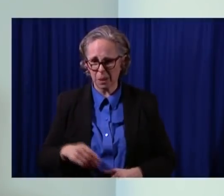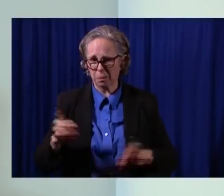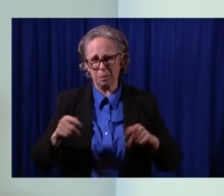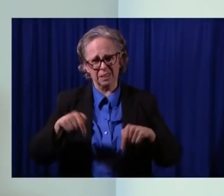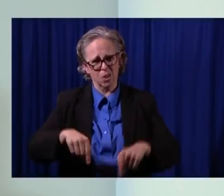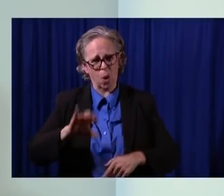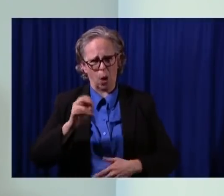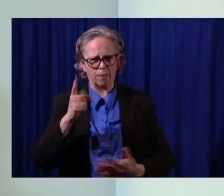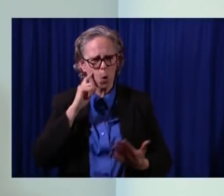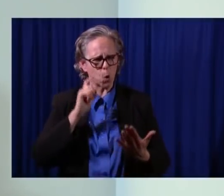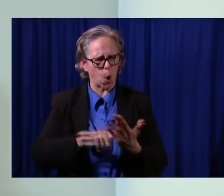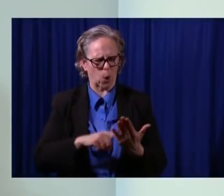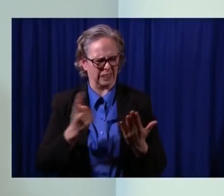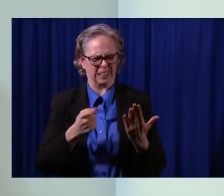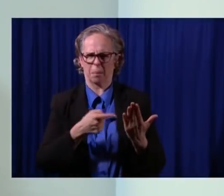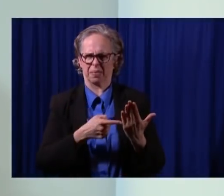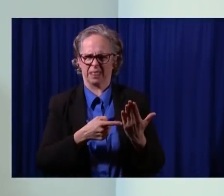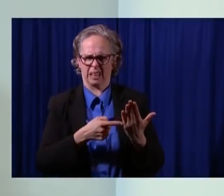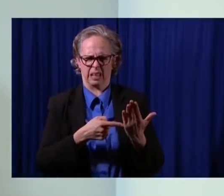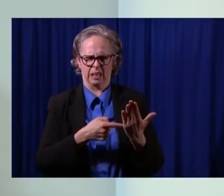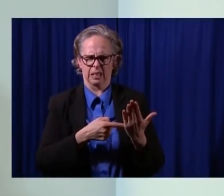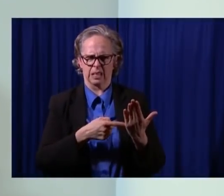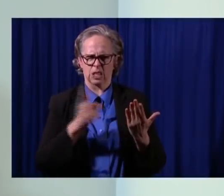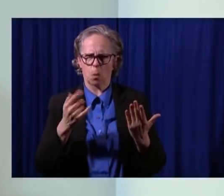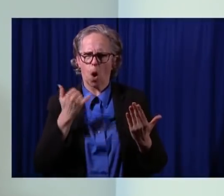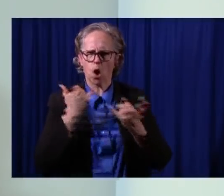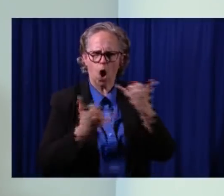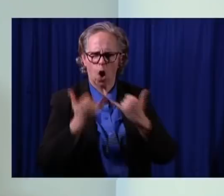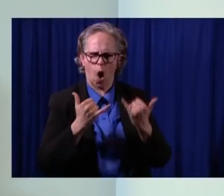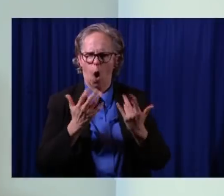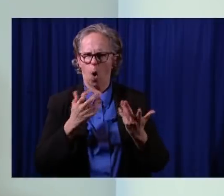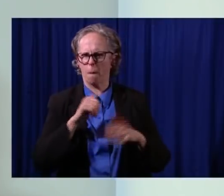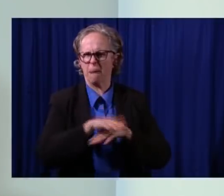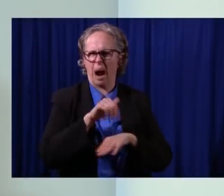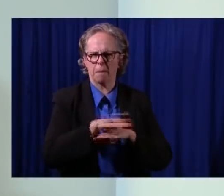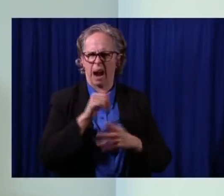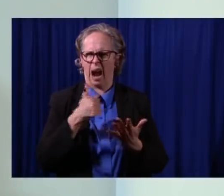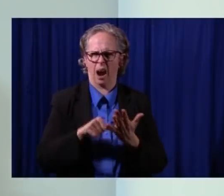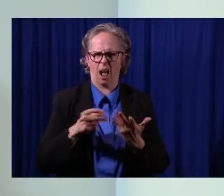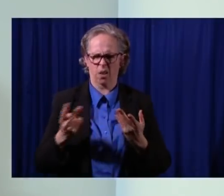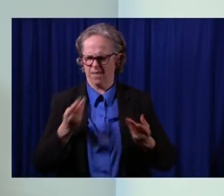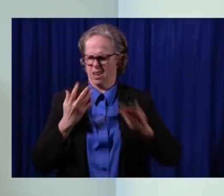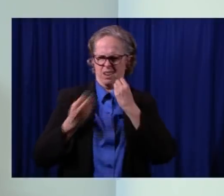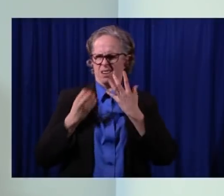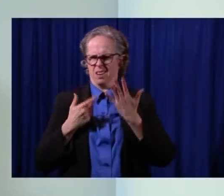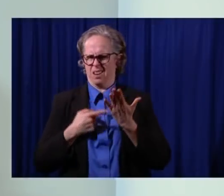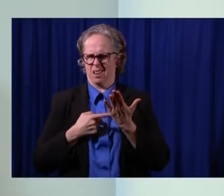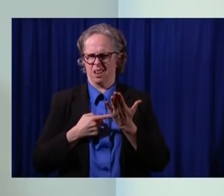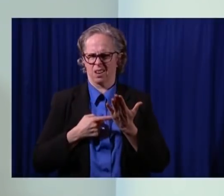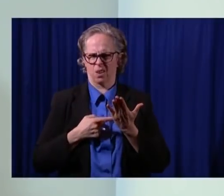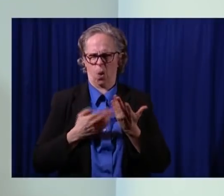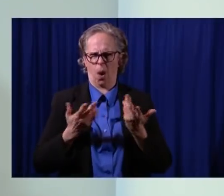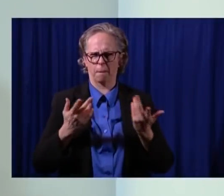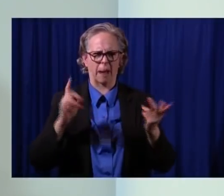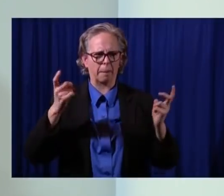BEEN OVERPAID EITHER A STIMULUS CHECK OR ANOTHER BENEFIT ANY NEED TO RETURN THE MONEY IMMEDIATELY AND THEY ASK FOR PERSONAL INFORMATION IN AN